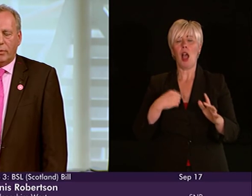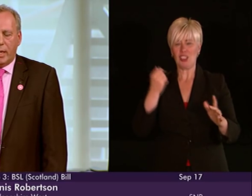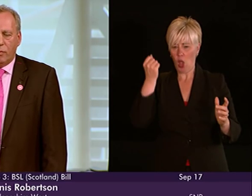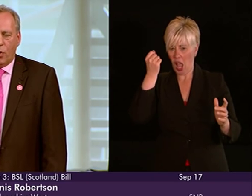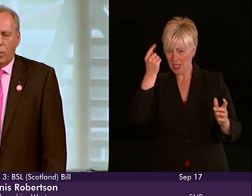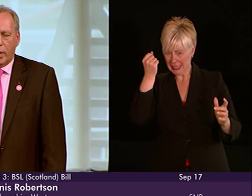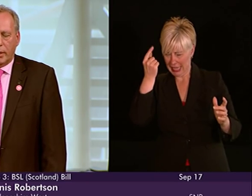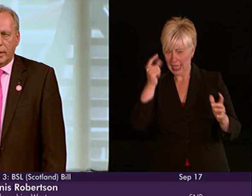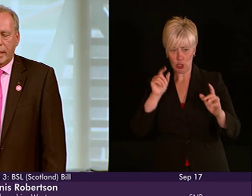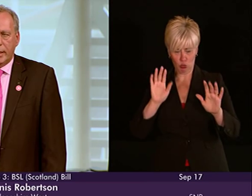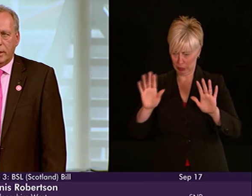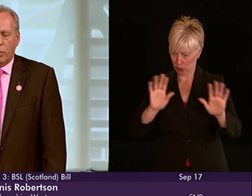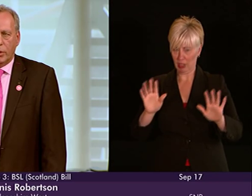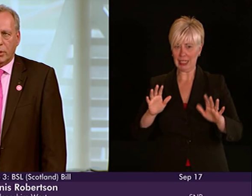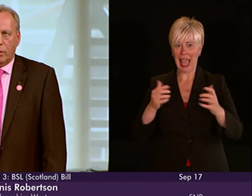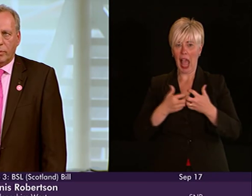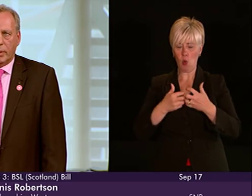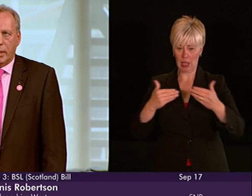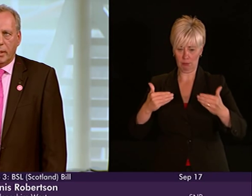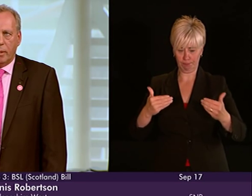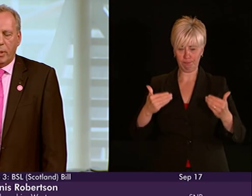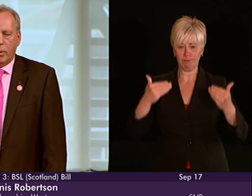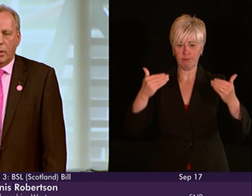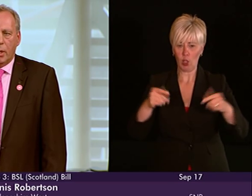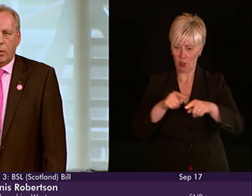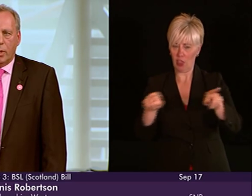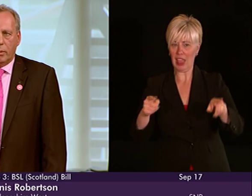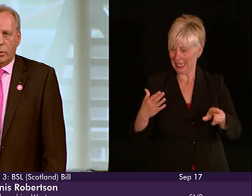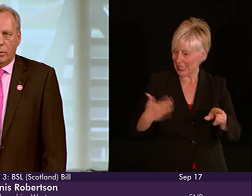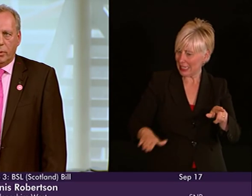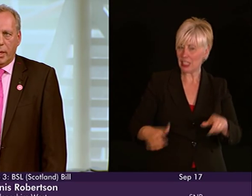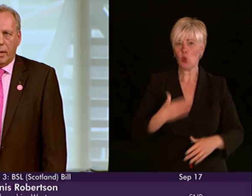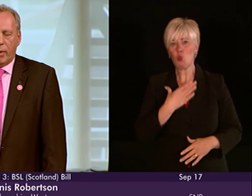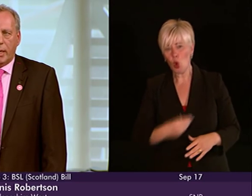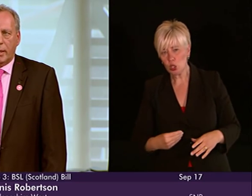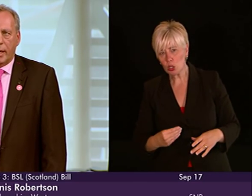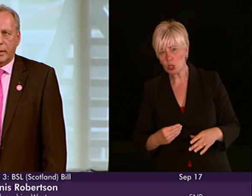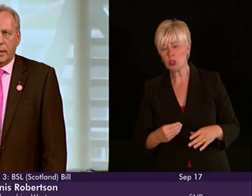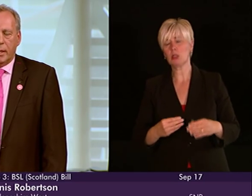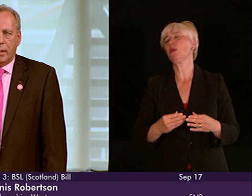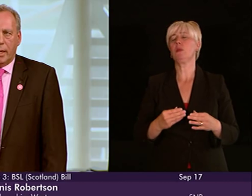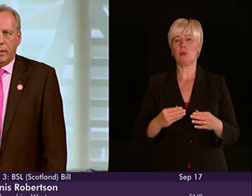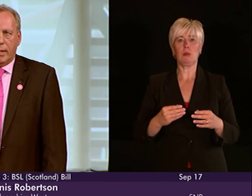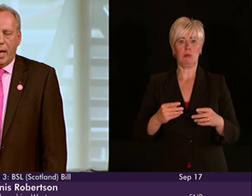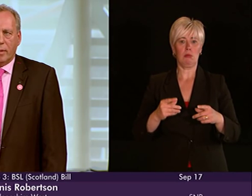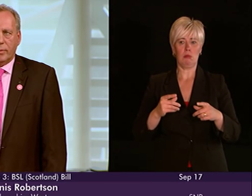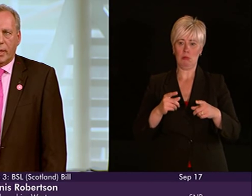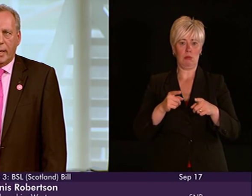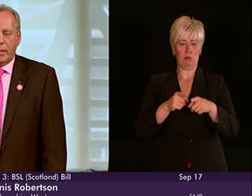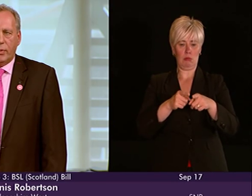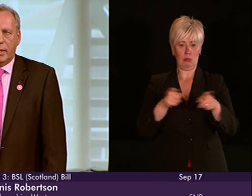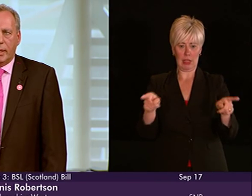in taking forward the needs and the wants of the people who know that they have a